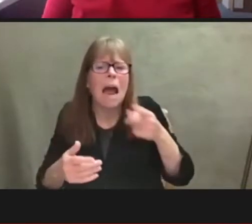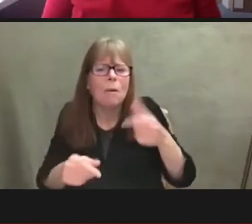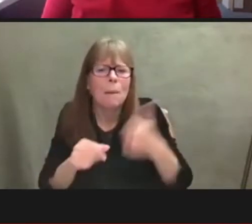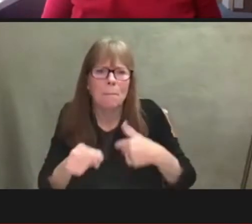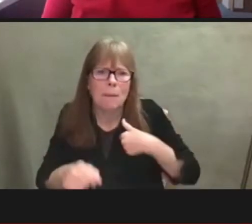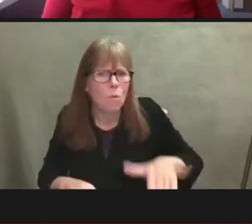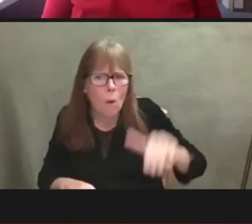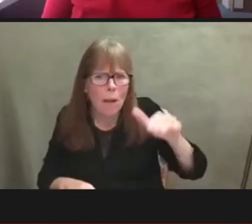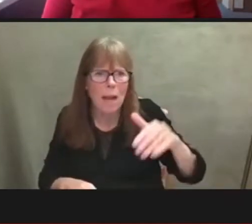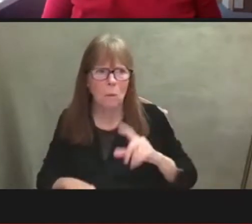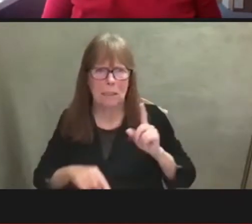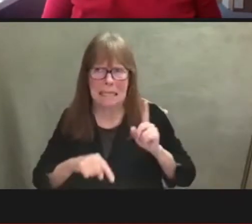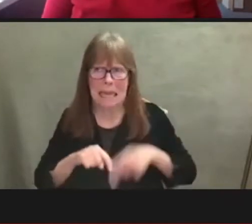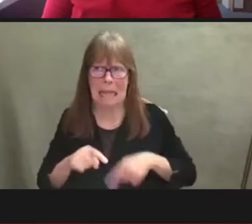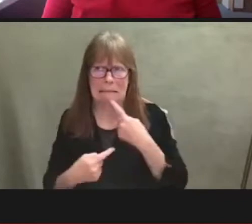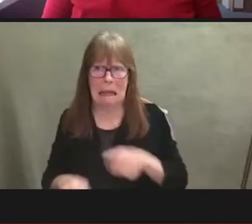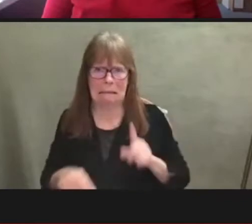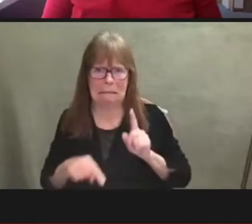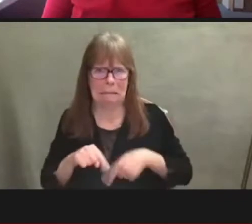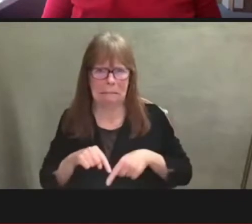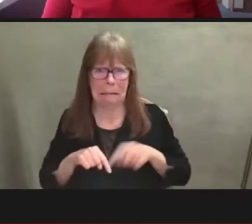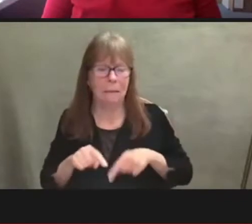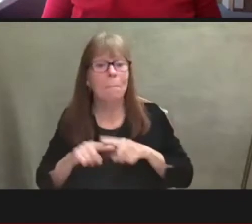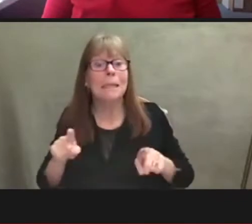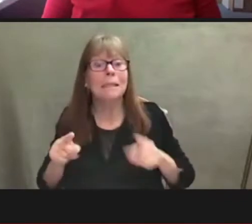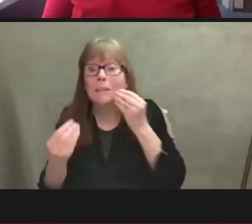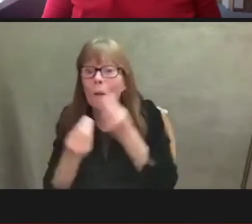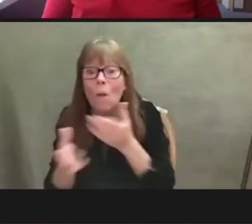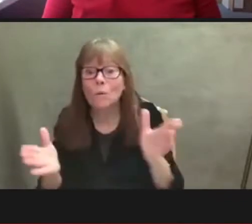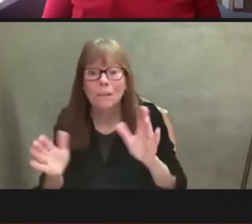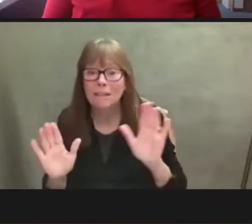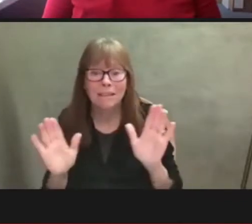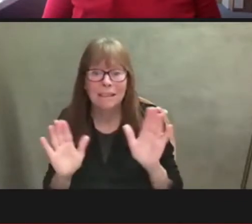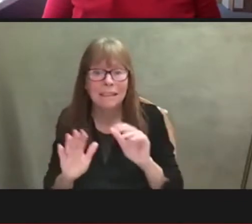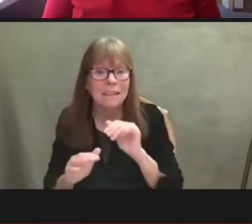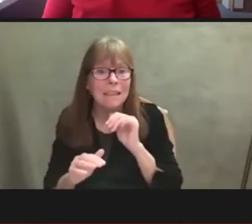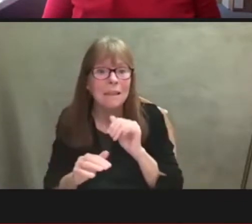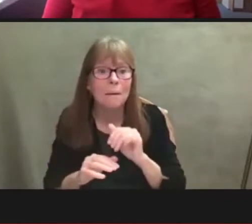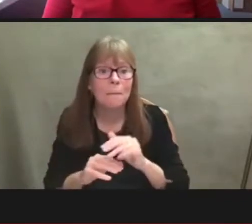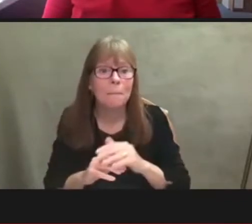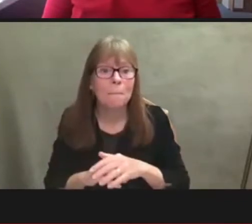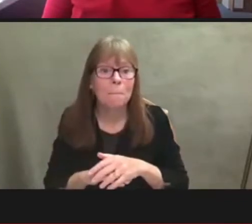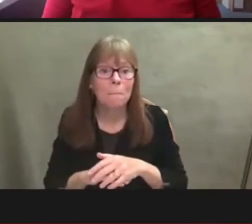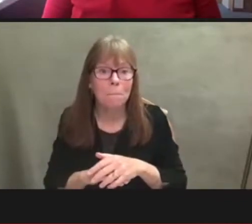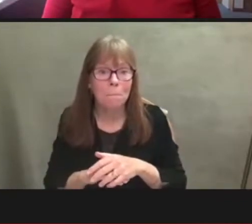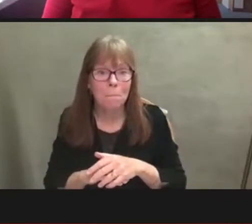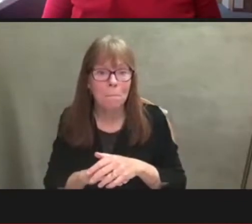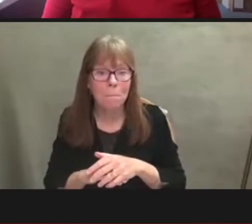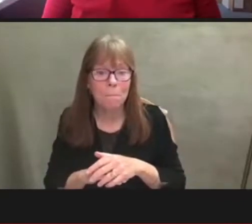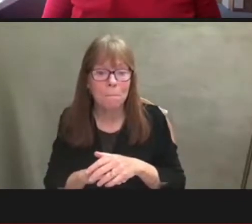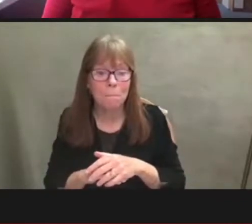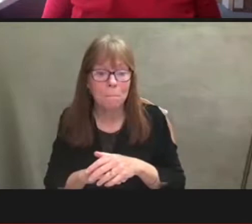But forcing disclosure is not the answer. I'm happy we’re talking about this.